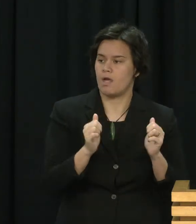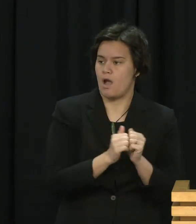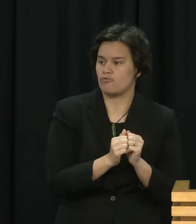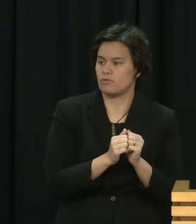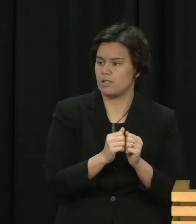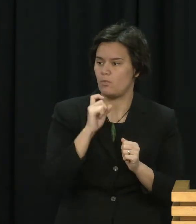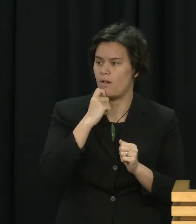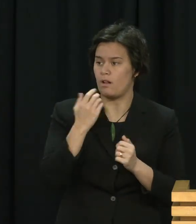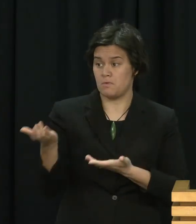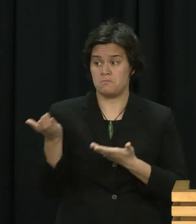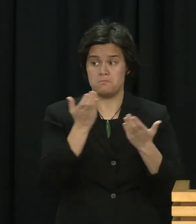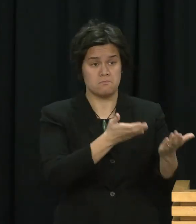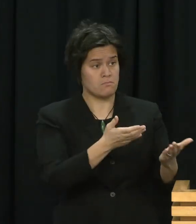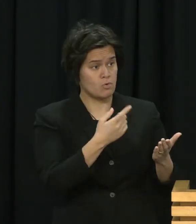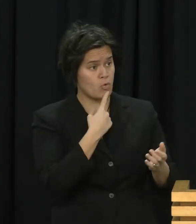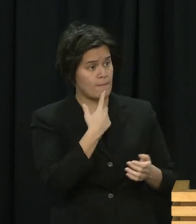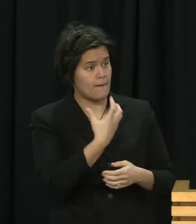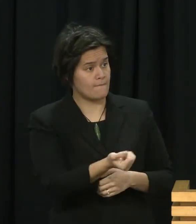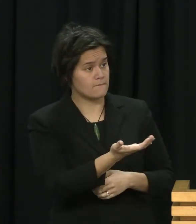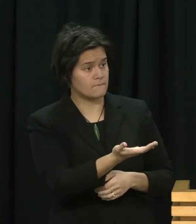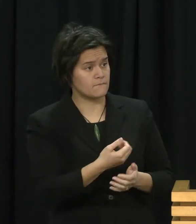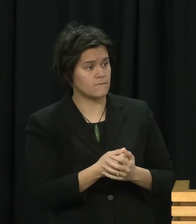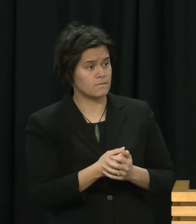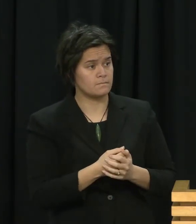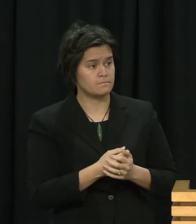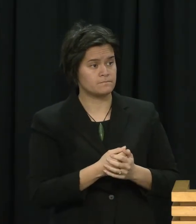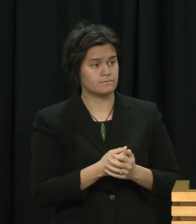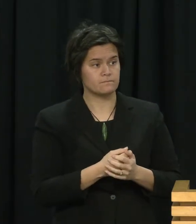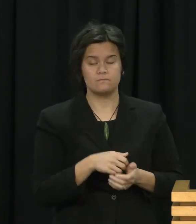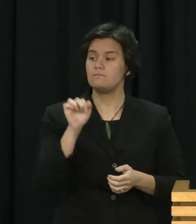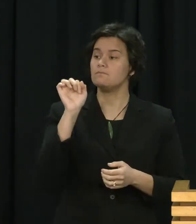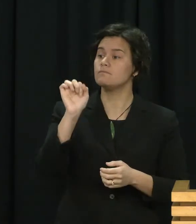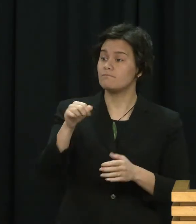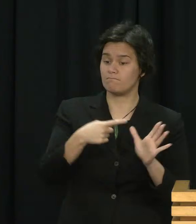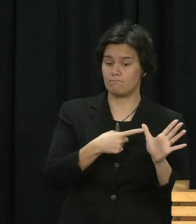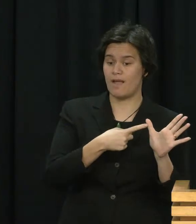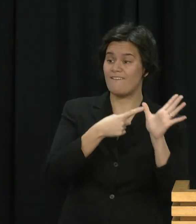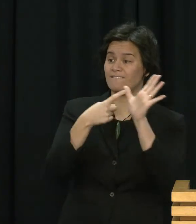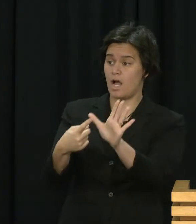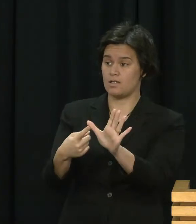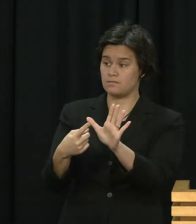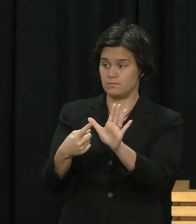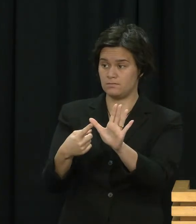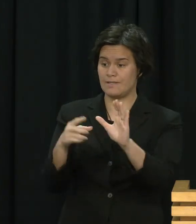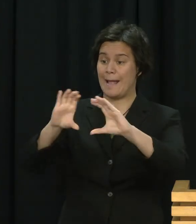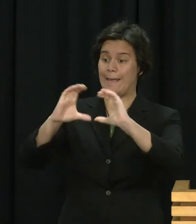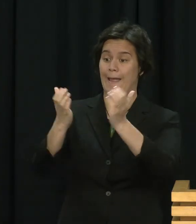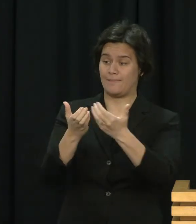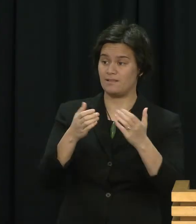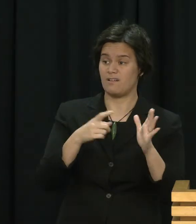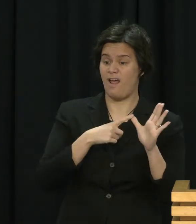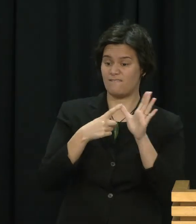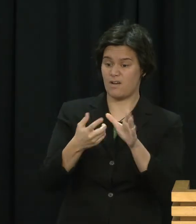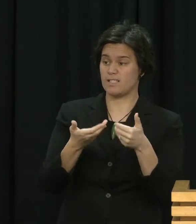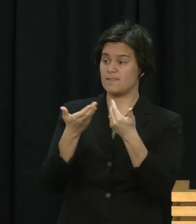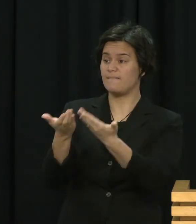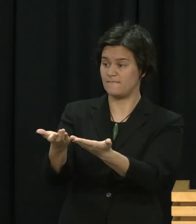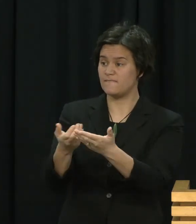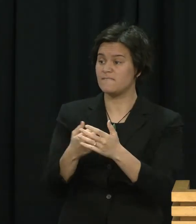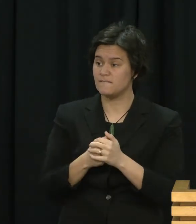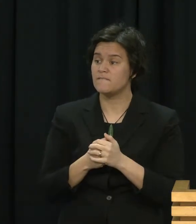but further advice on that. Once we've got that we'll consider that. I'll let the Director-General comment on that.